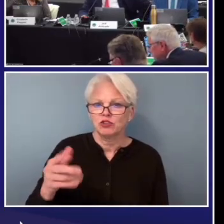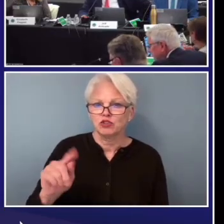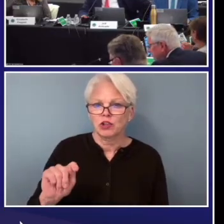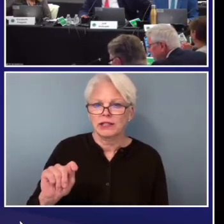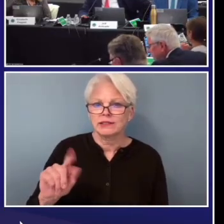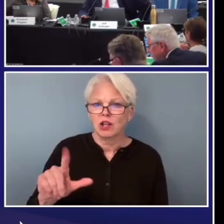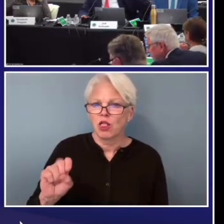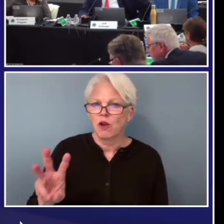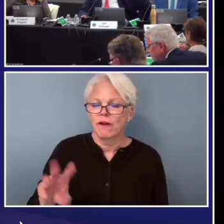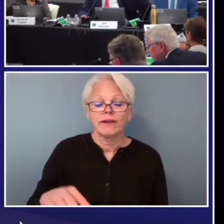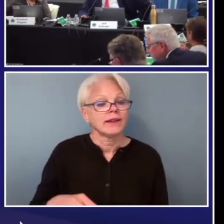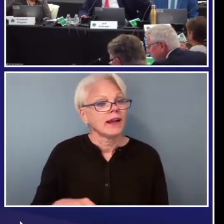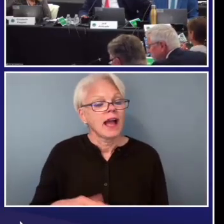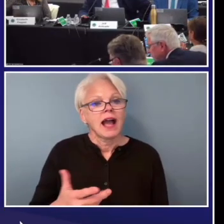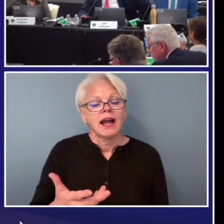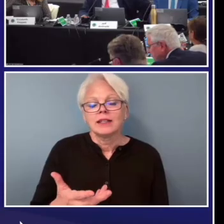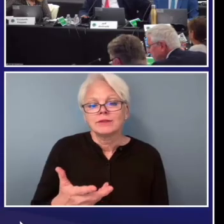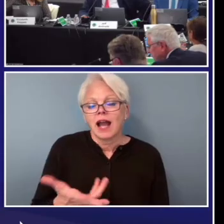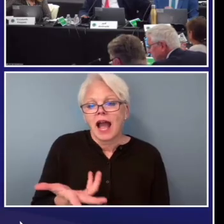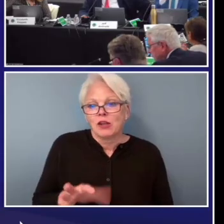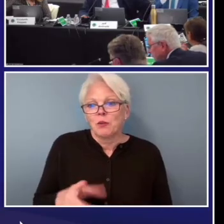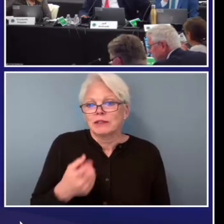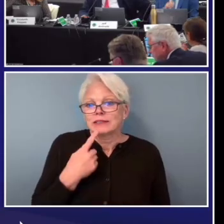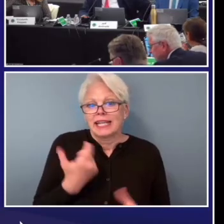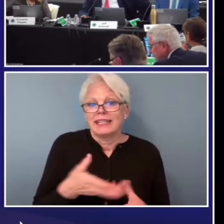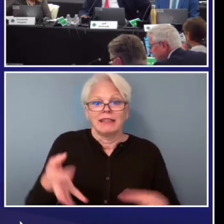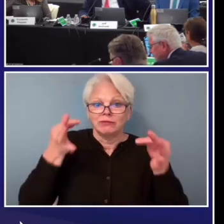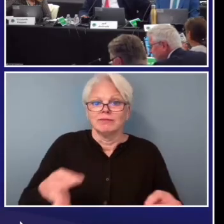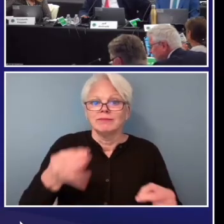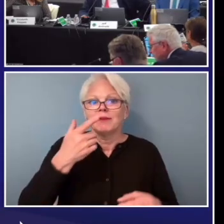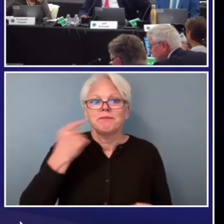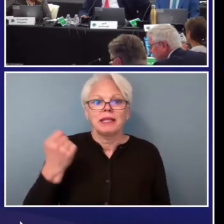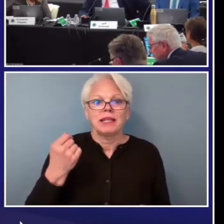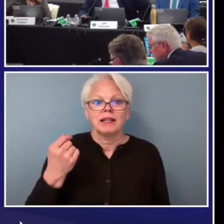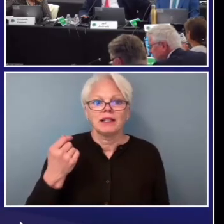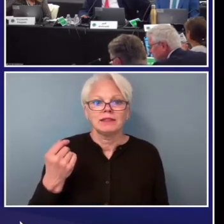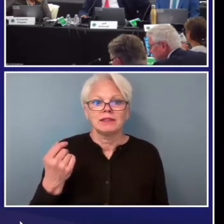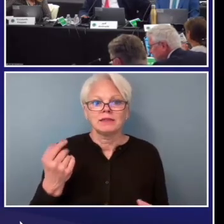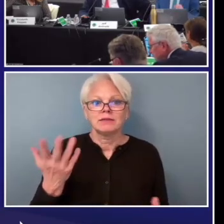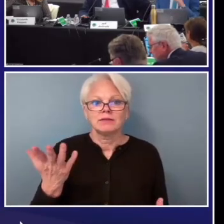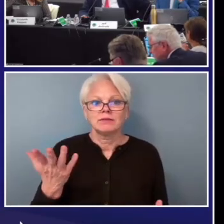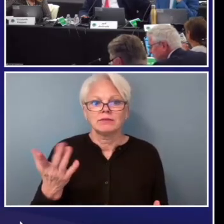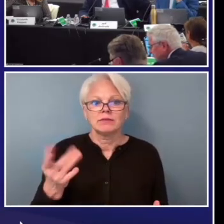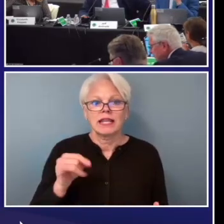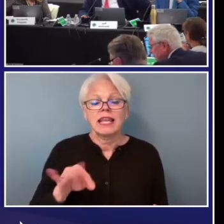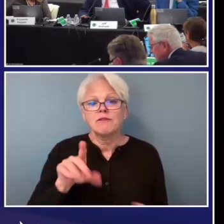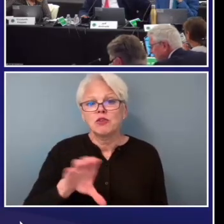want to say anything absolute because, you know, something that was, you know, if you do illegal activities,